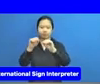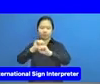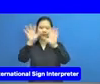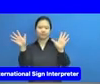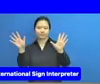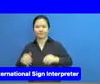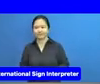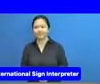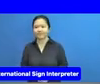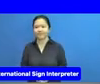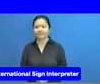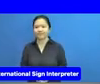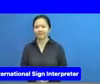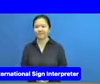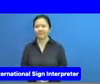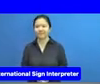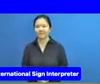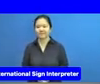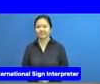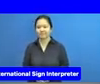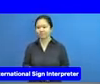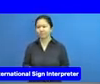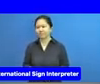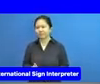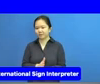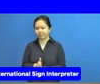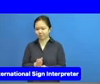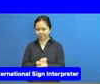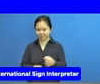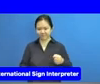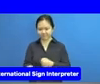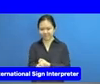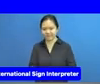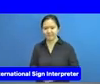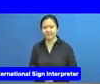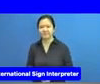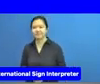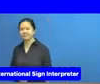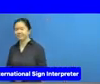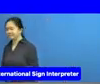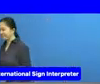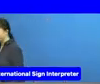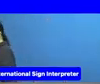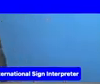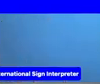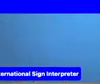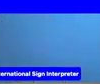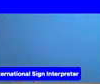And this is what your matchmaking tool will look like where you can search for other partners, maybe it's a bit small, but in that black bar you will be able